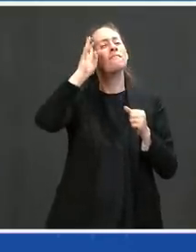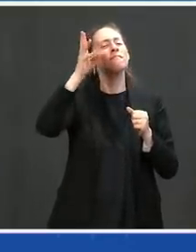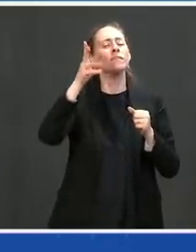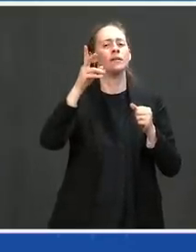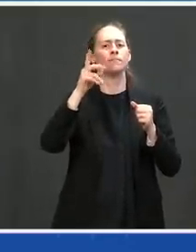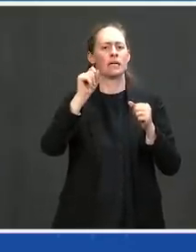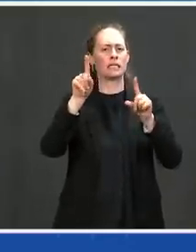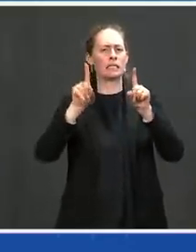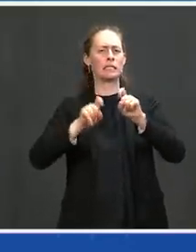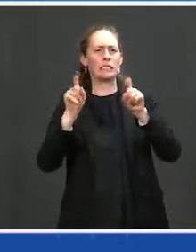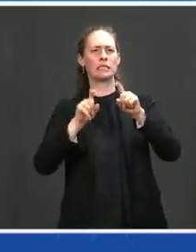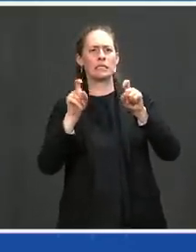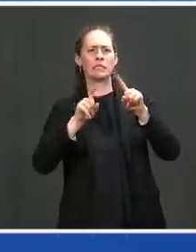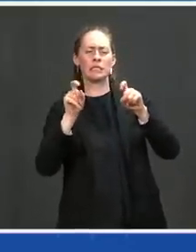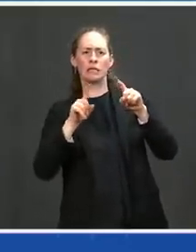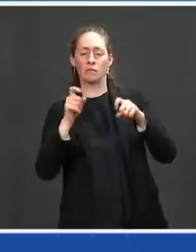to birth certificates, which takes longer.